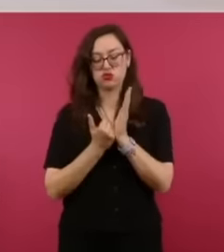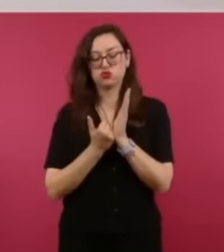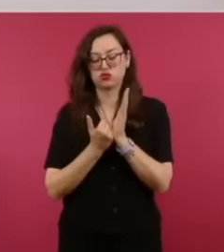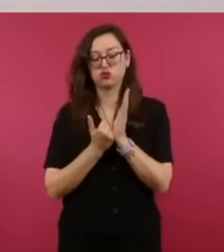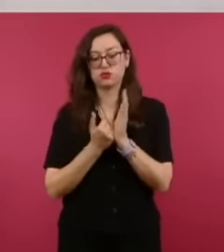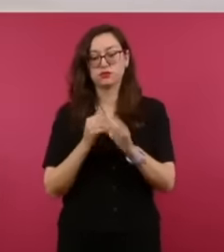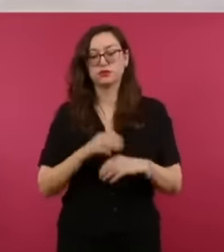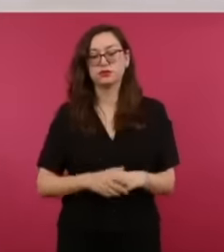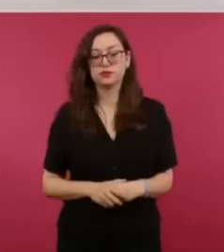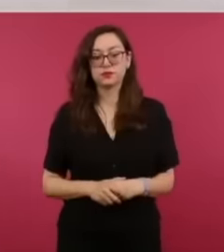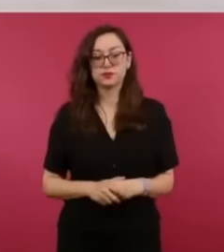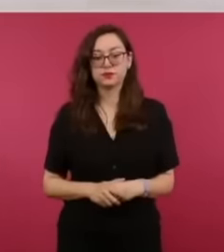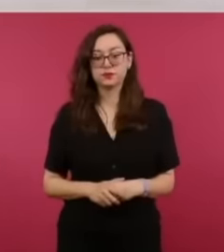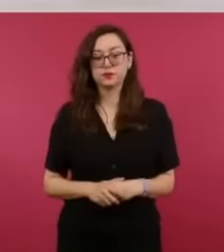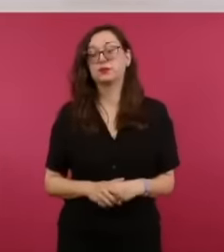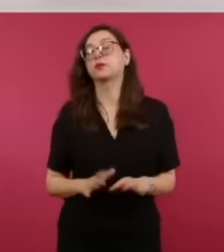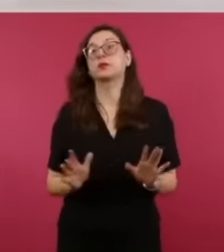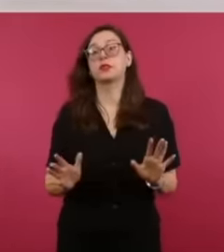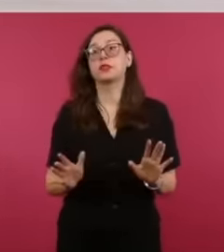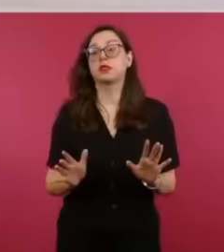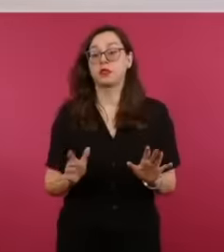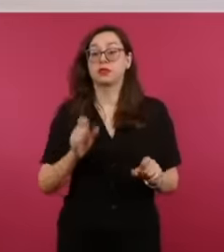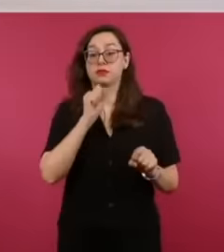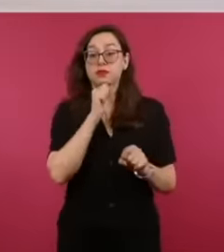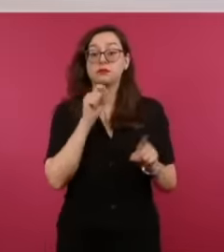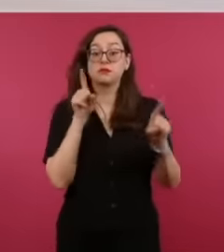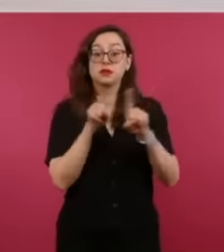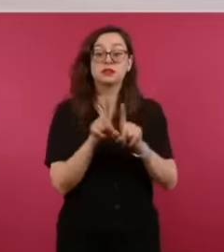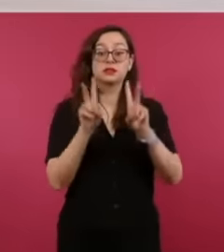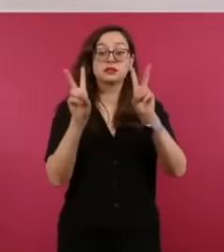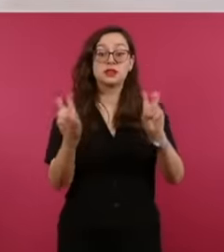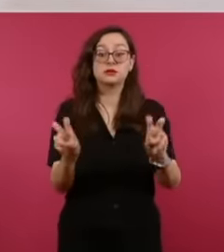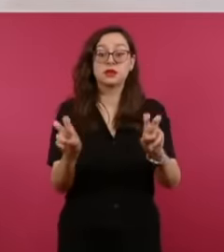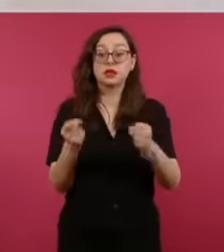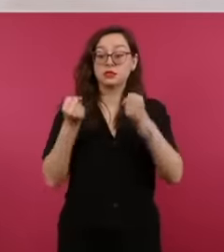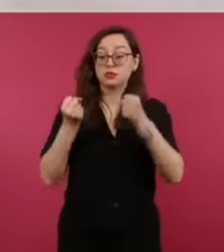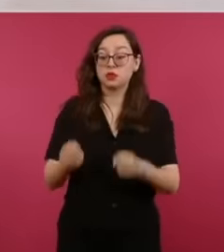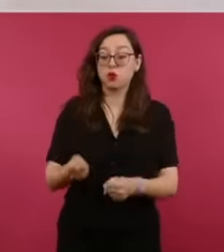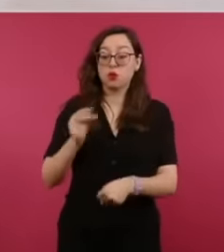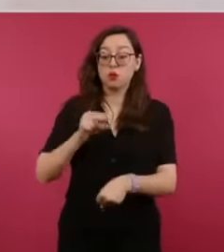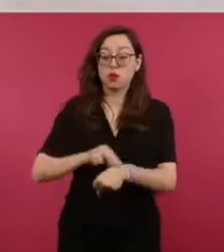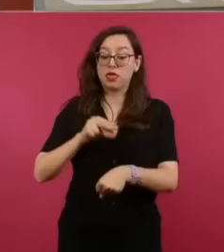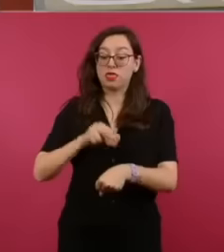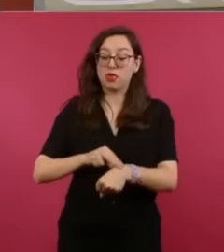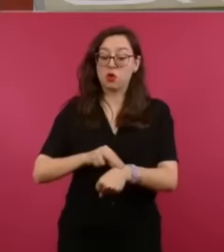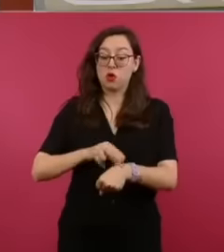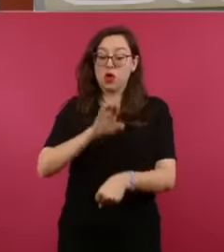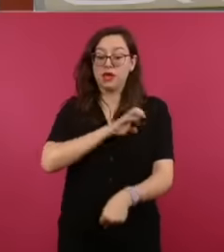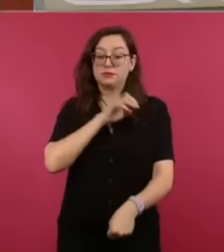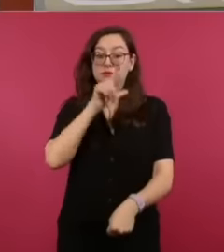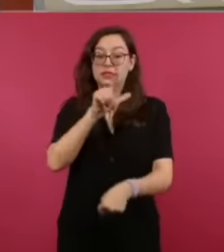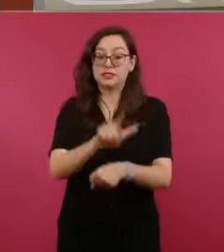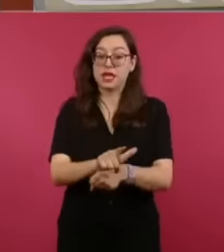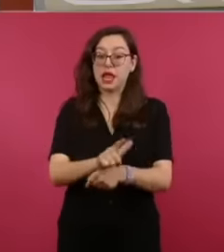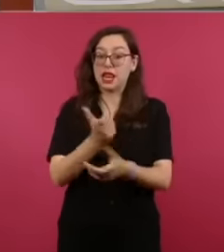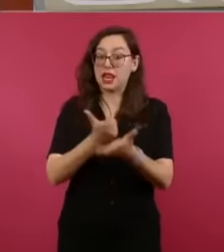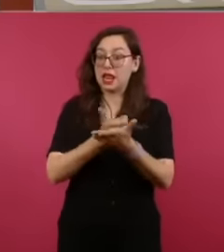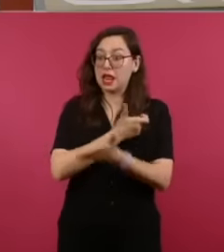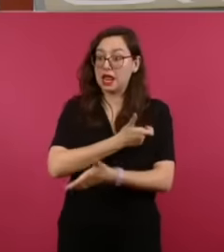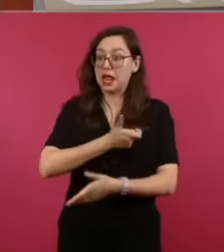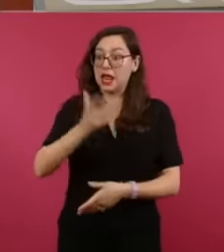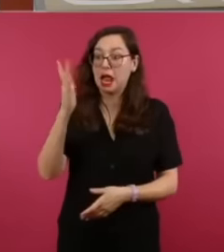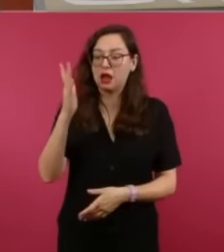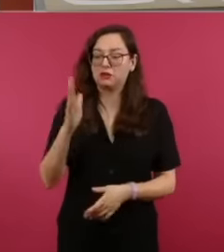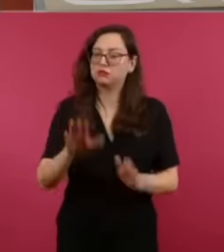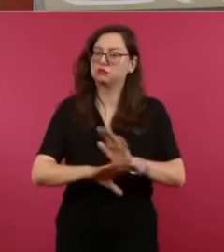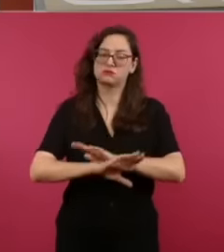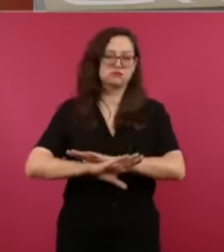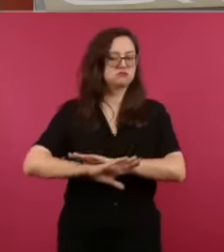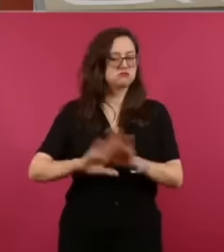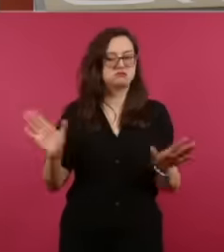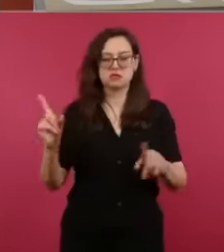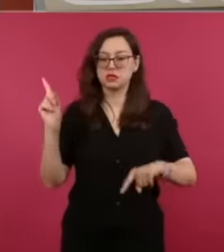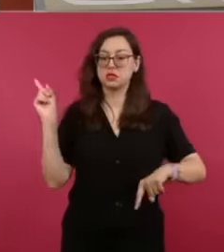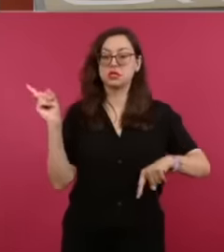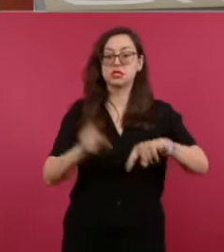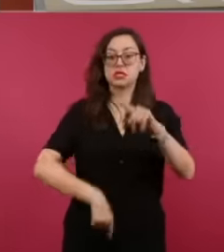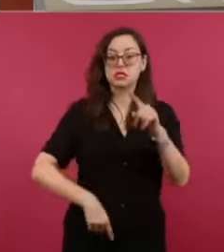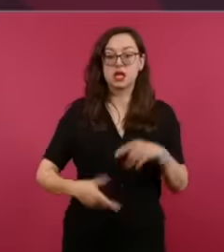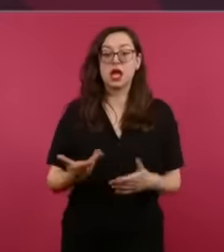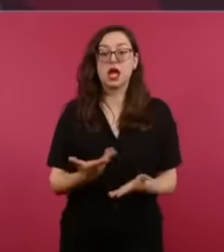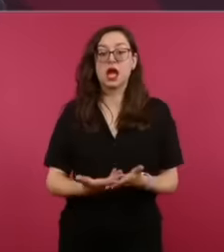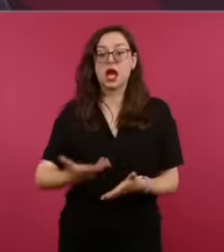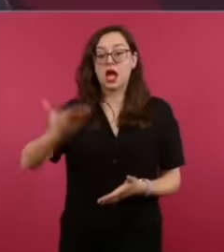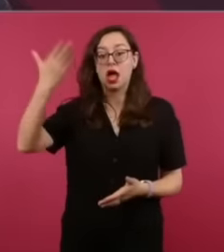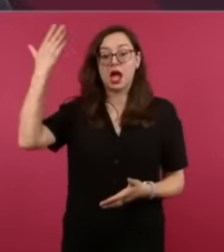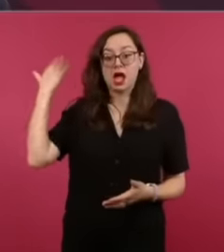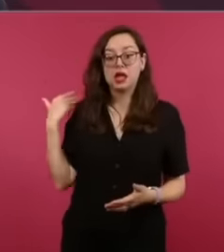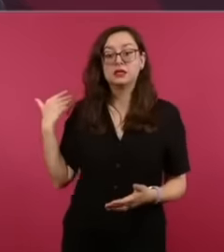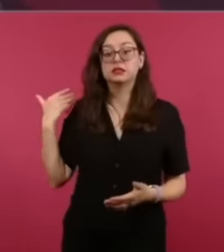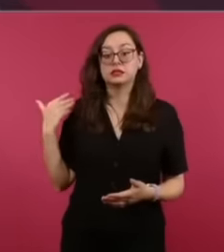insurance. special doctor, before the officials even had plastic surgery on the